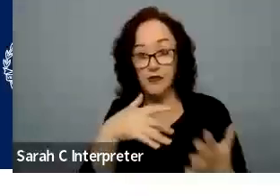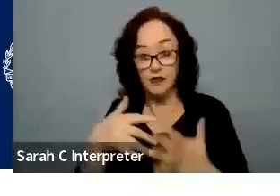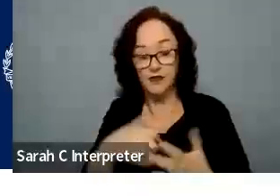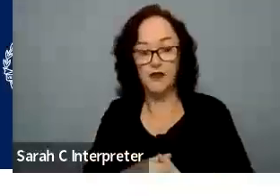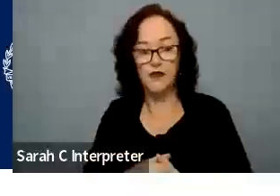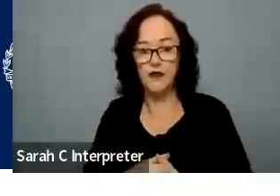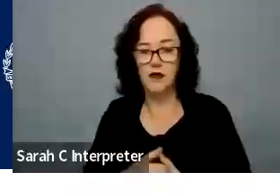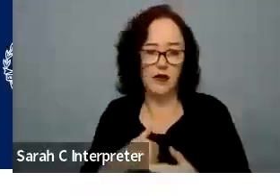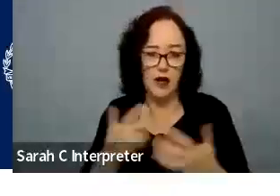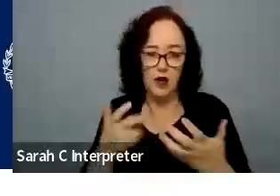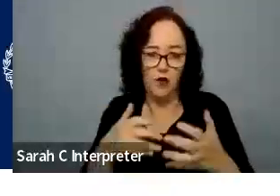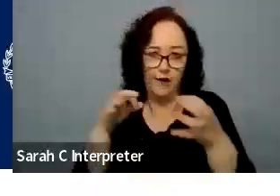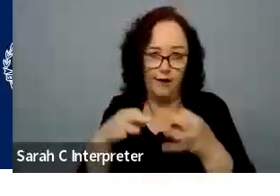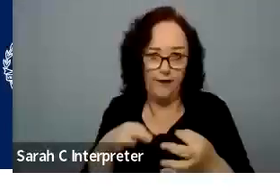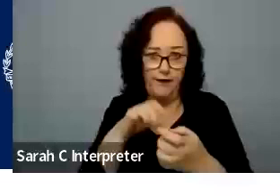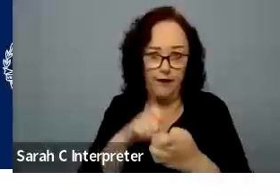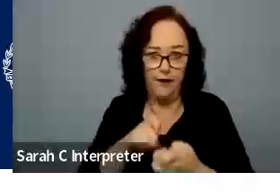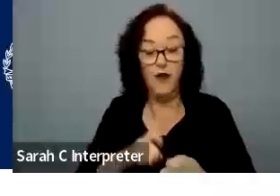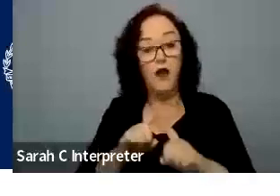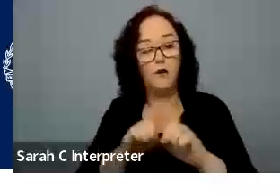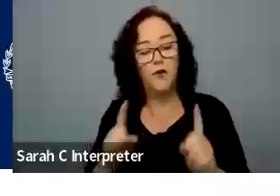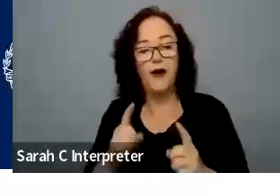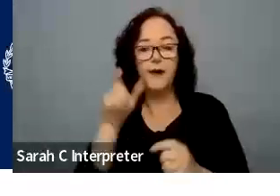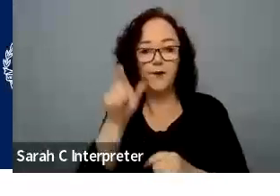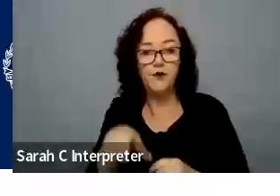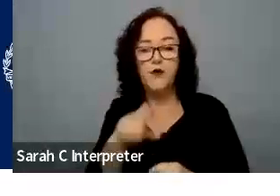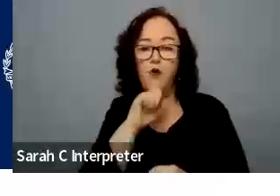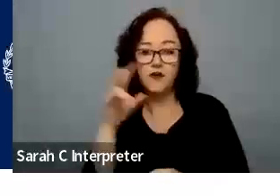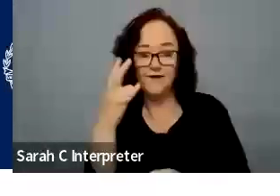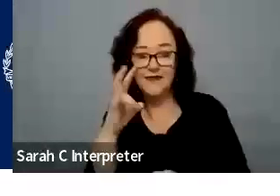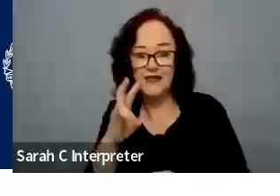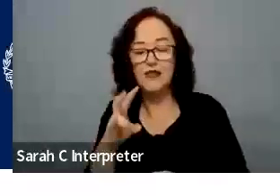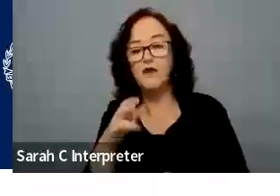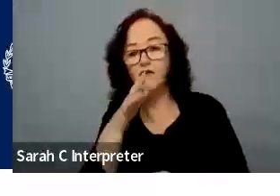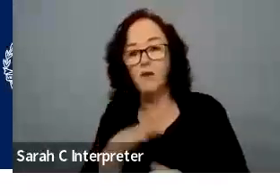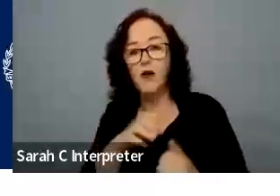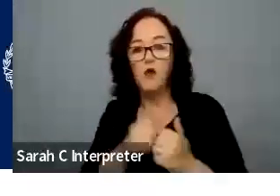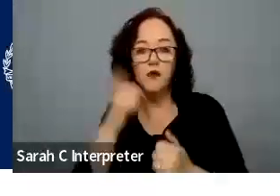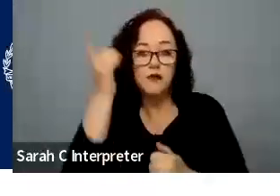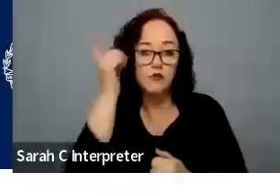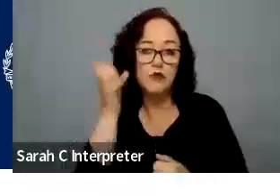in any detail but the first one was a 17 year old female with Down Syndrome who was pretty dependent